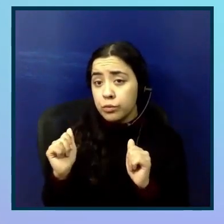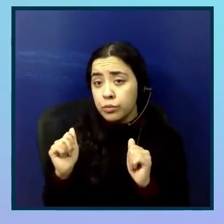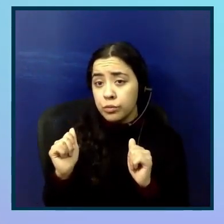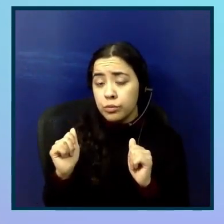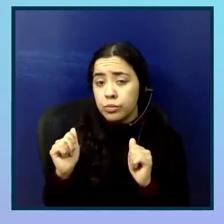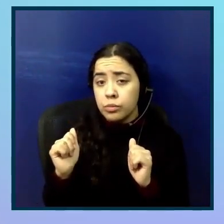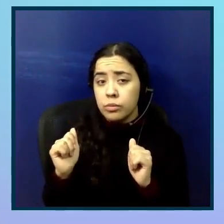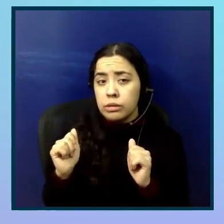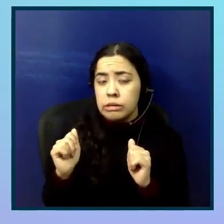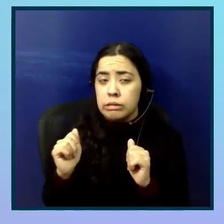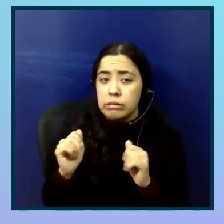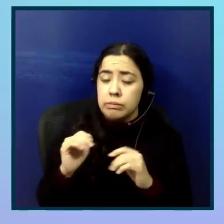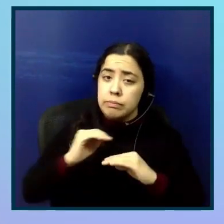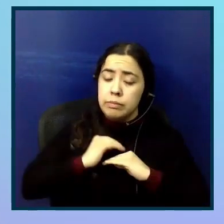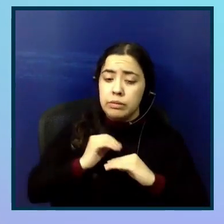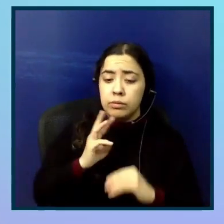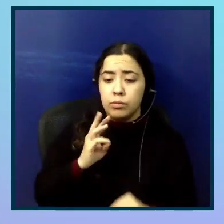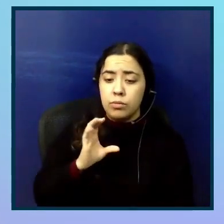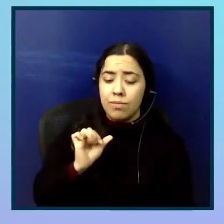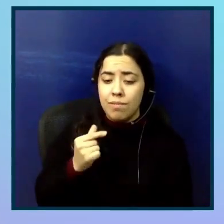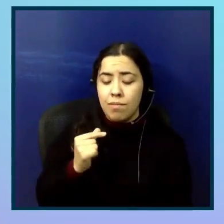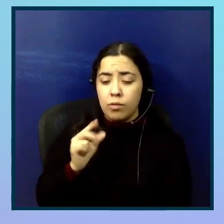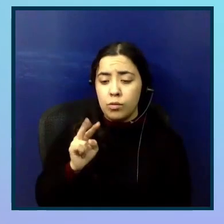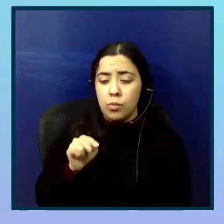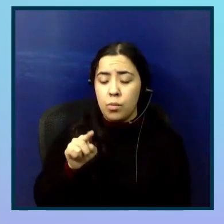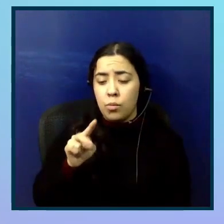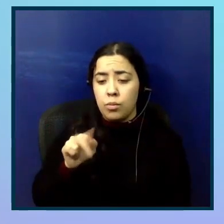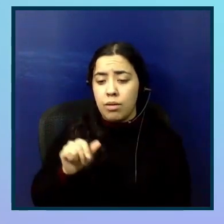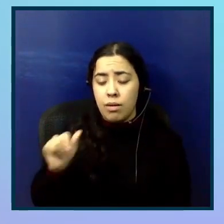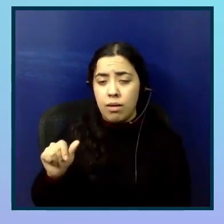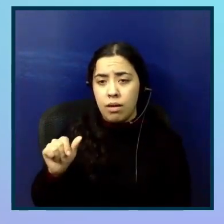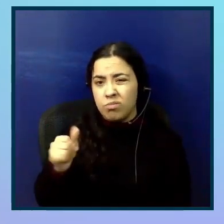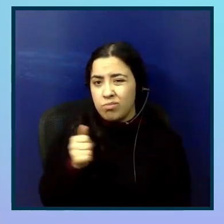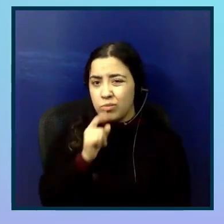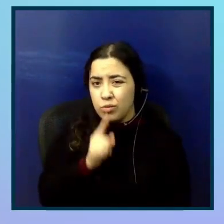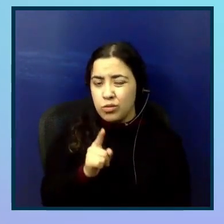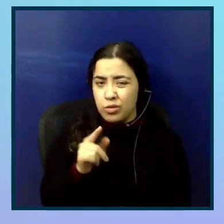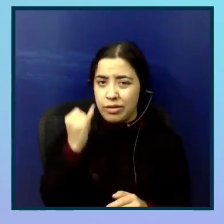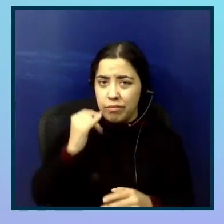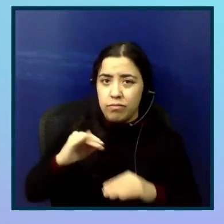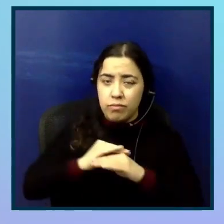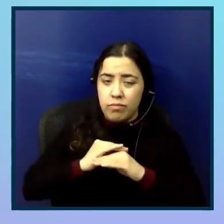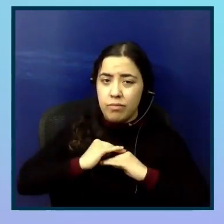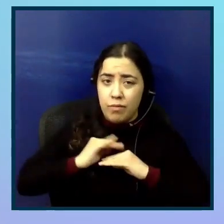I don't know if we're actually there yet fully, but that's been the goal with SAS-C. Got it. Awesome.